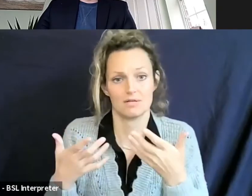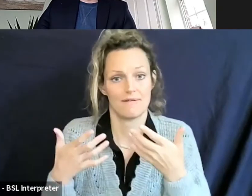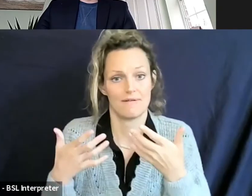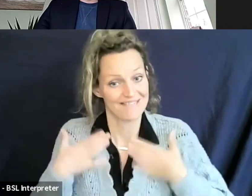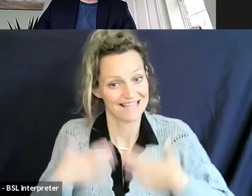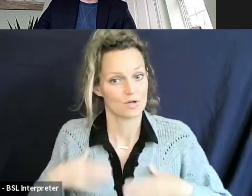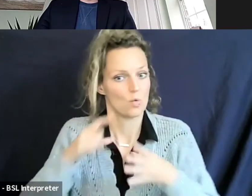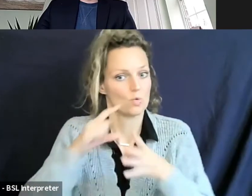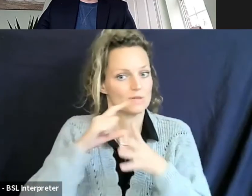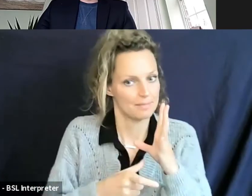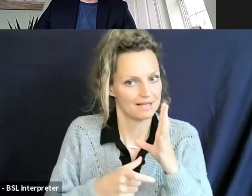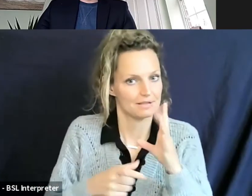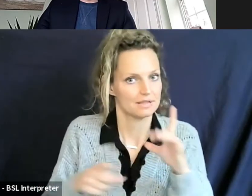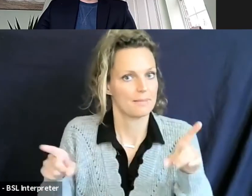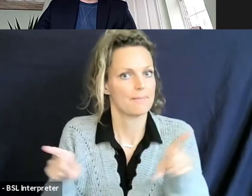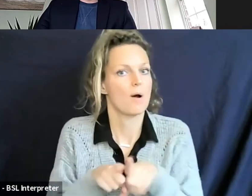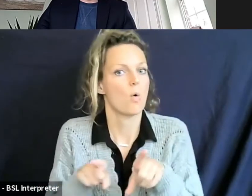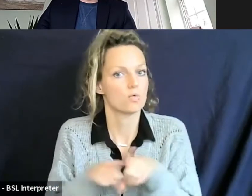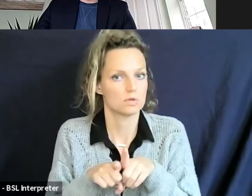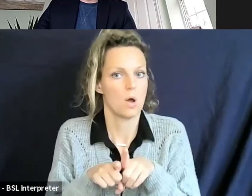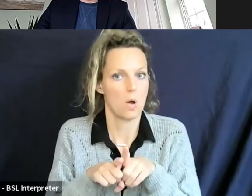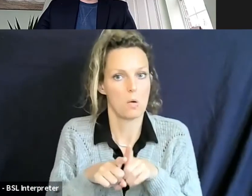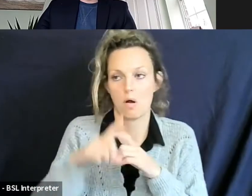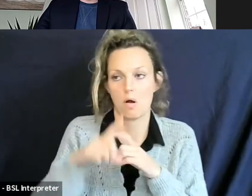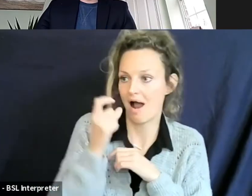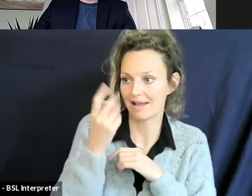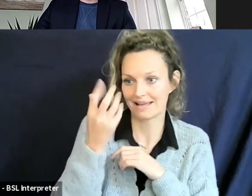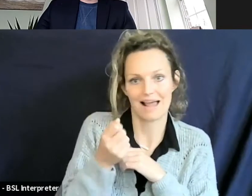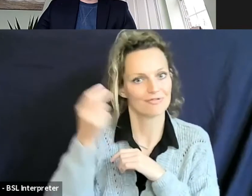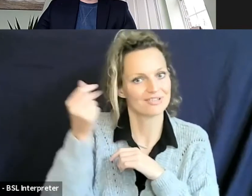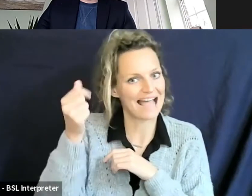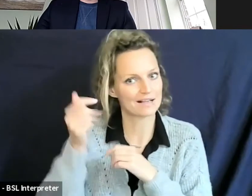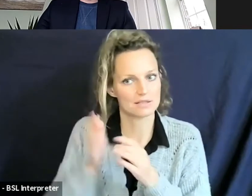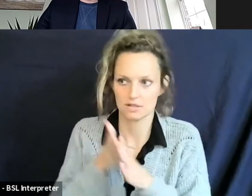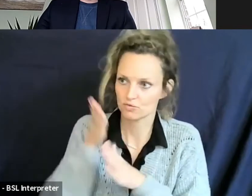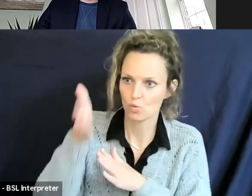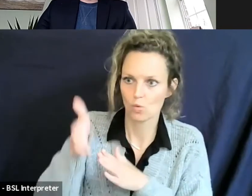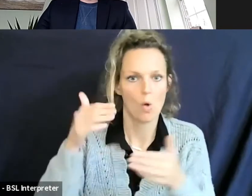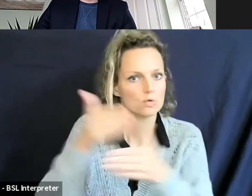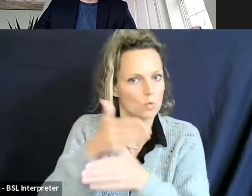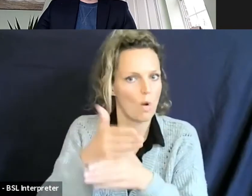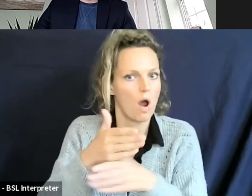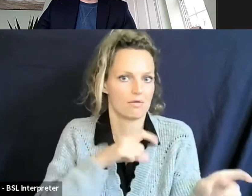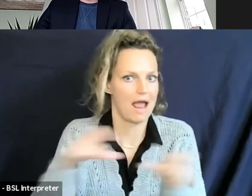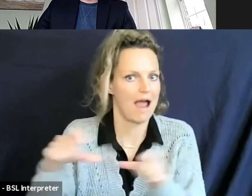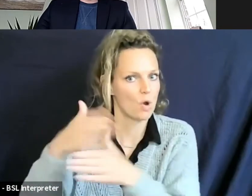still want to come into work, because I do suffer from anxiety and depression and the social side of things of being